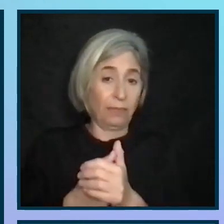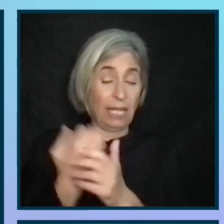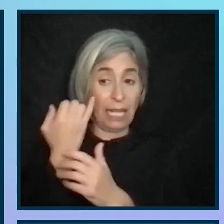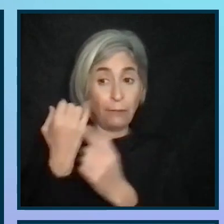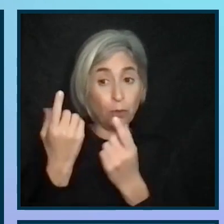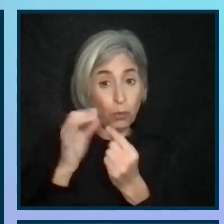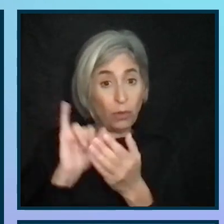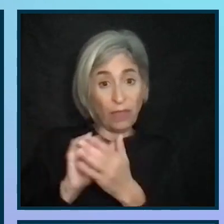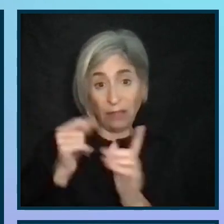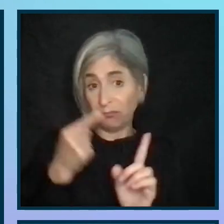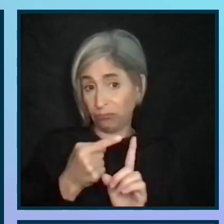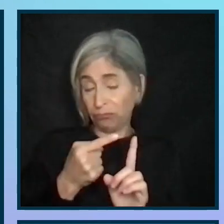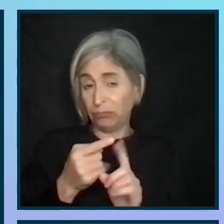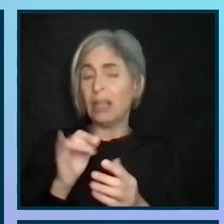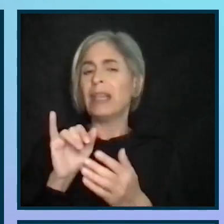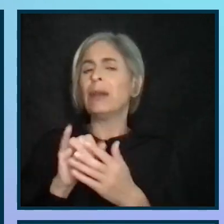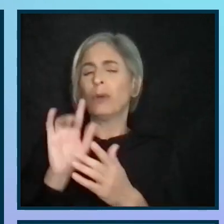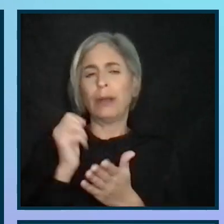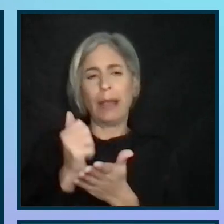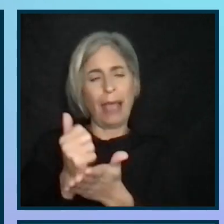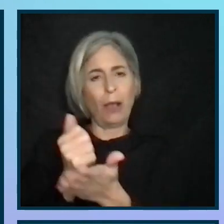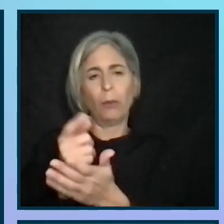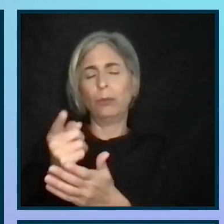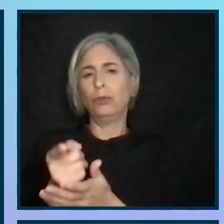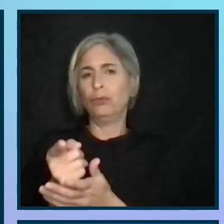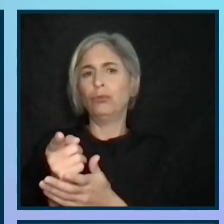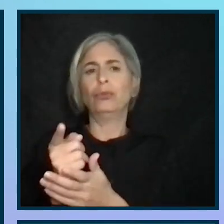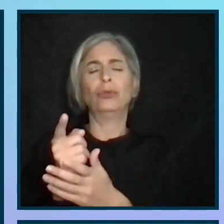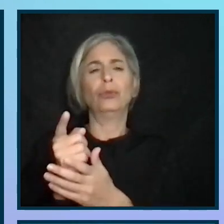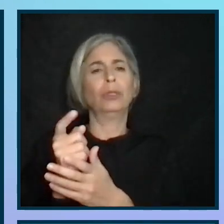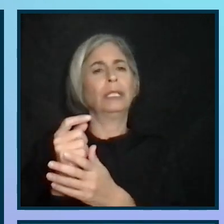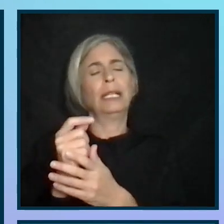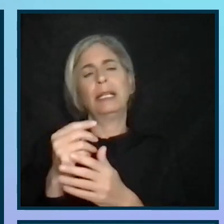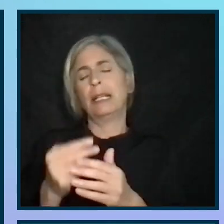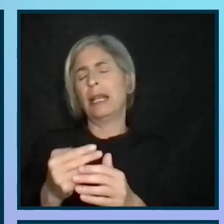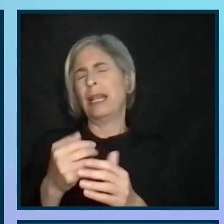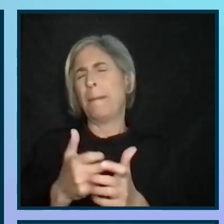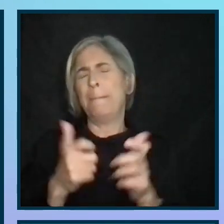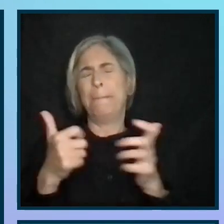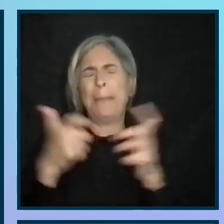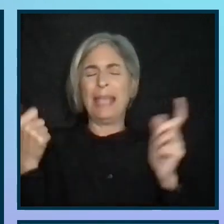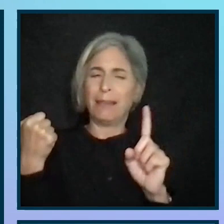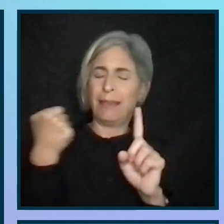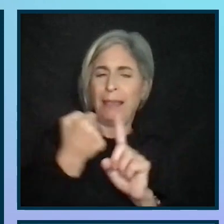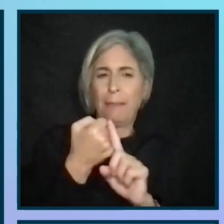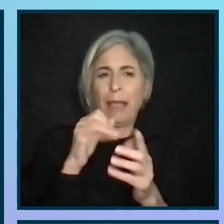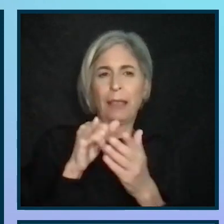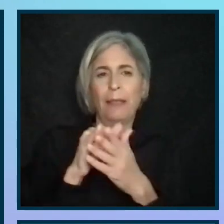this can have the help you prioritize and have the highest positive impact on where you put your effort on,